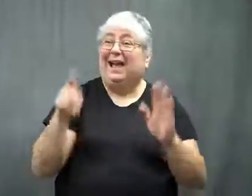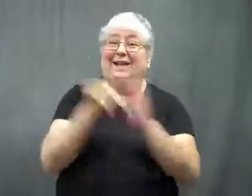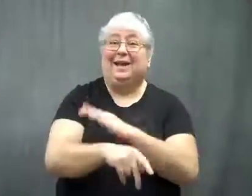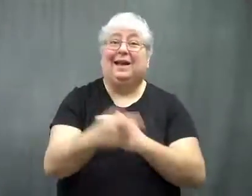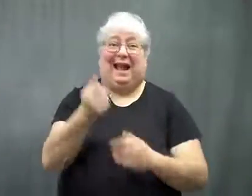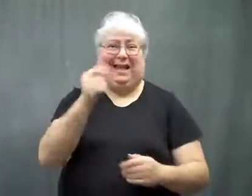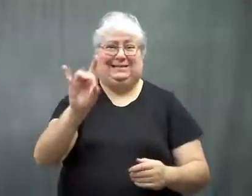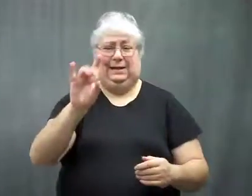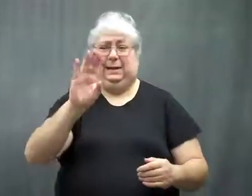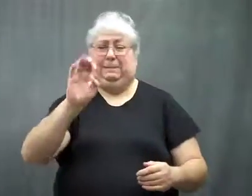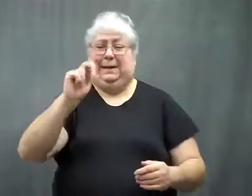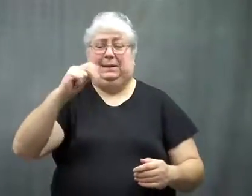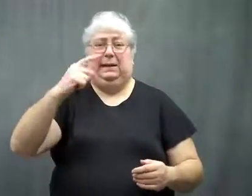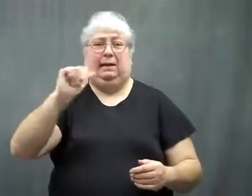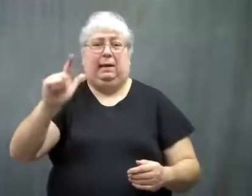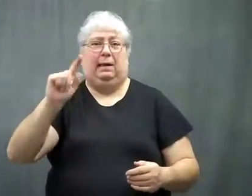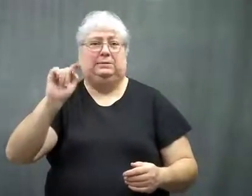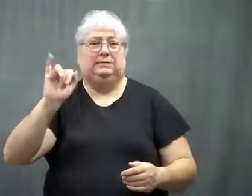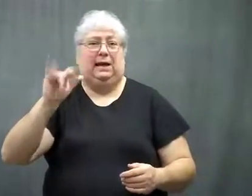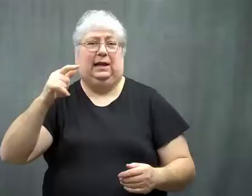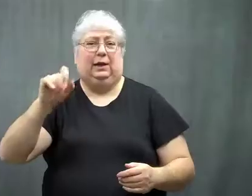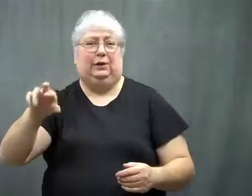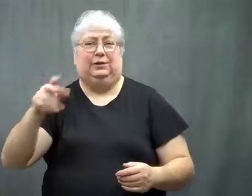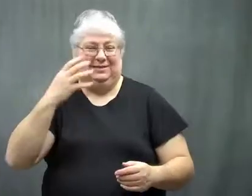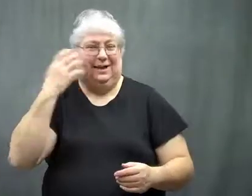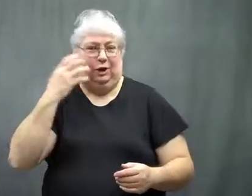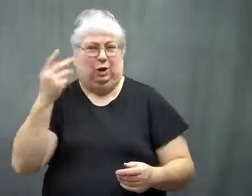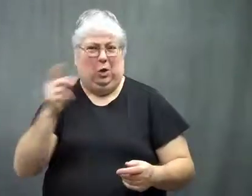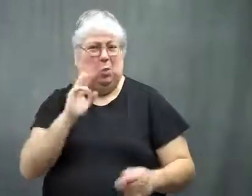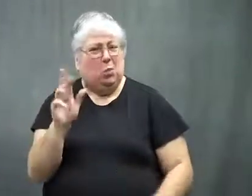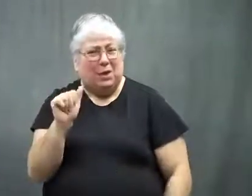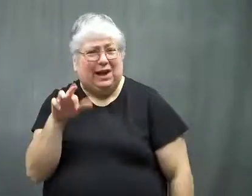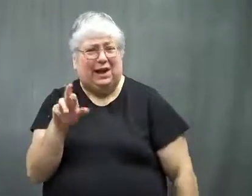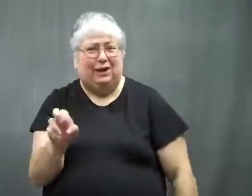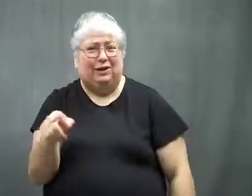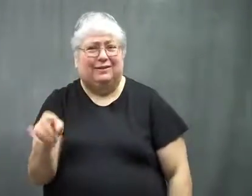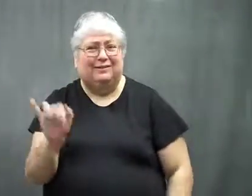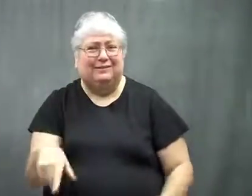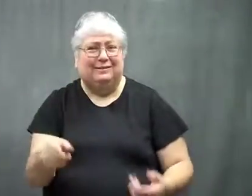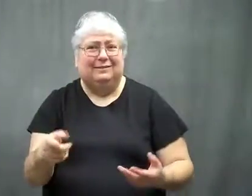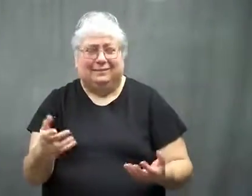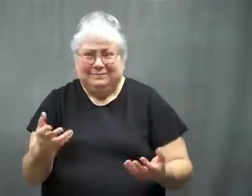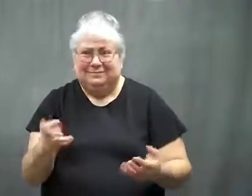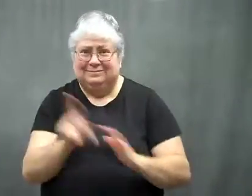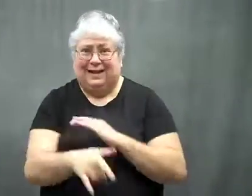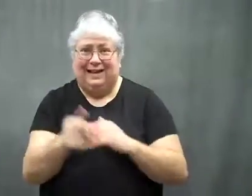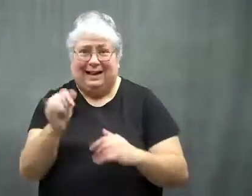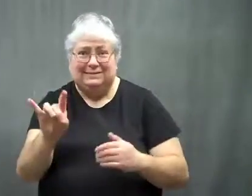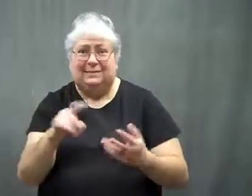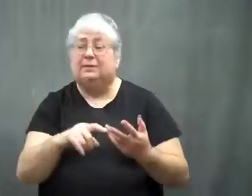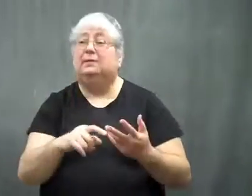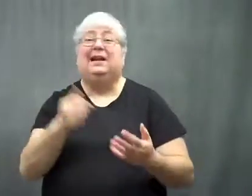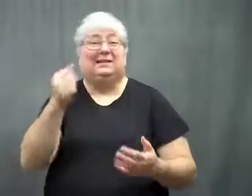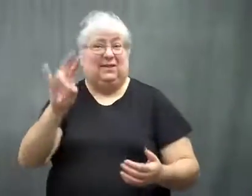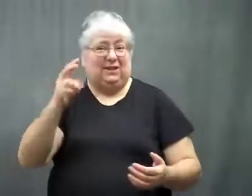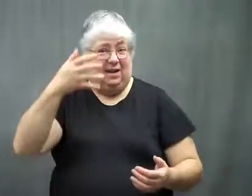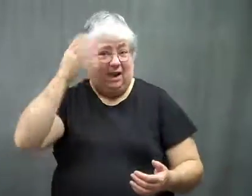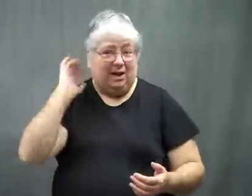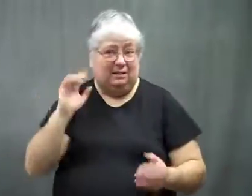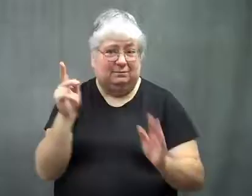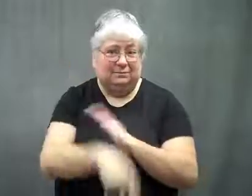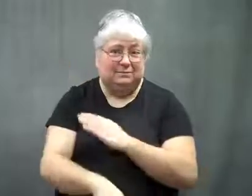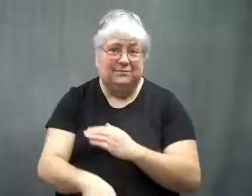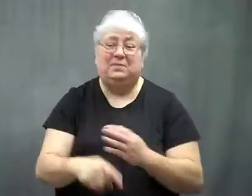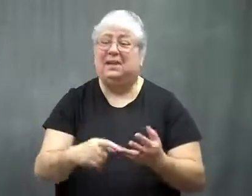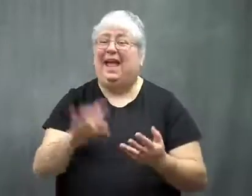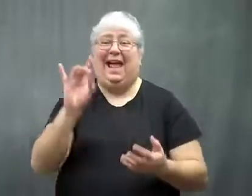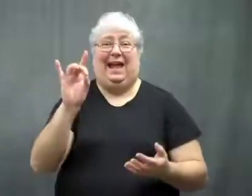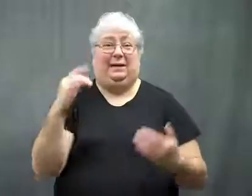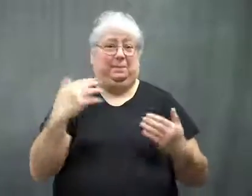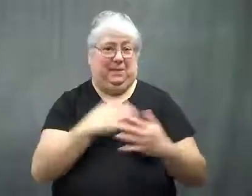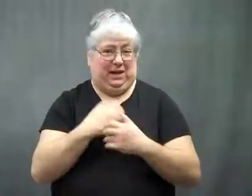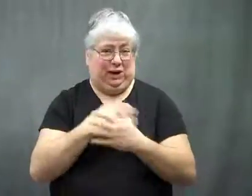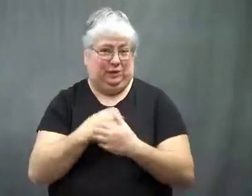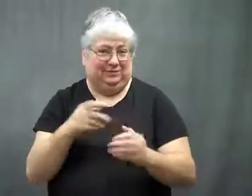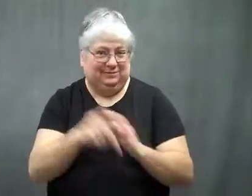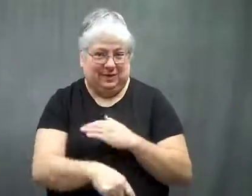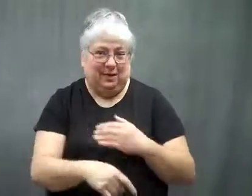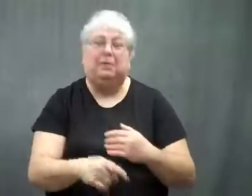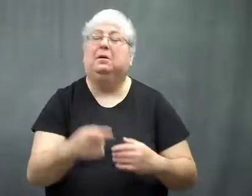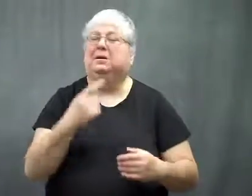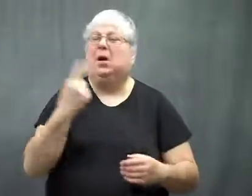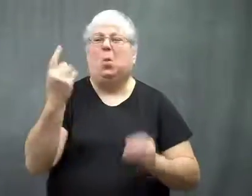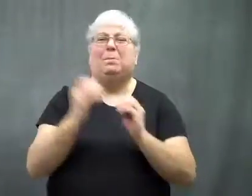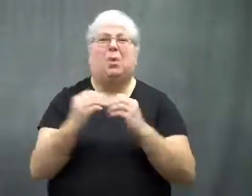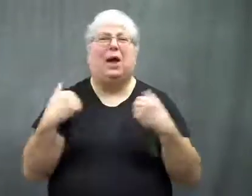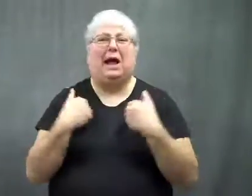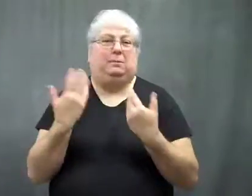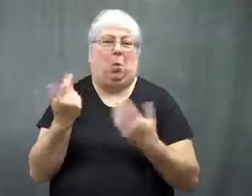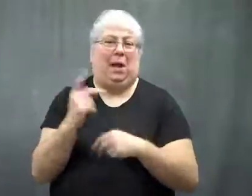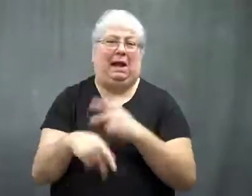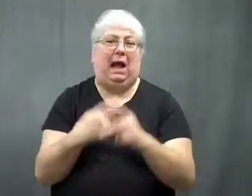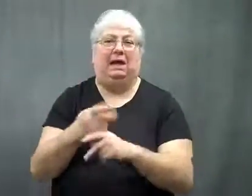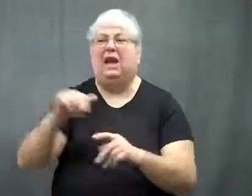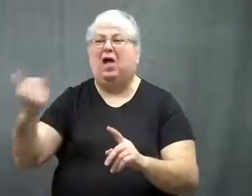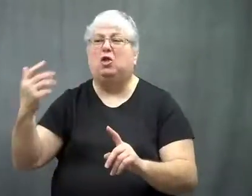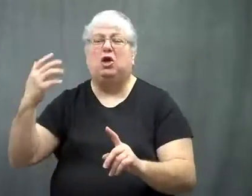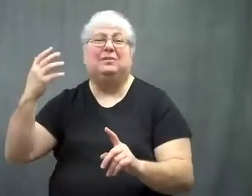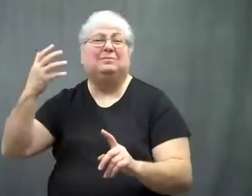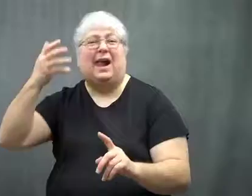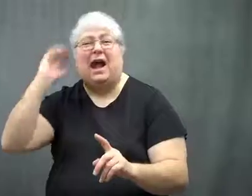18 Bengal tigers were killed, those are really rare.